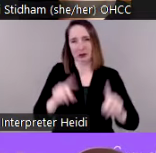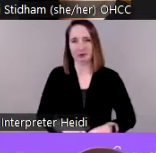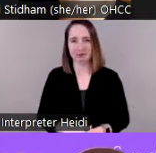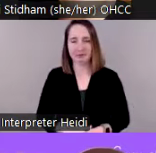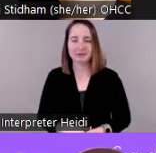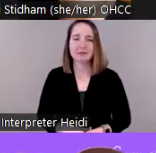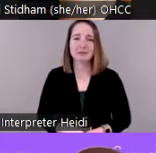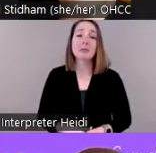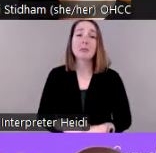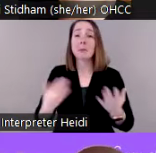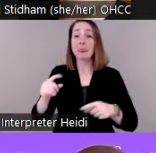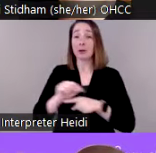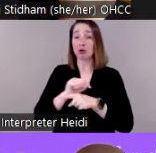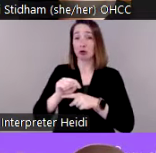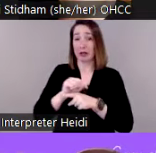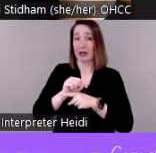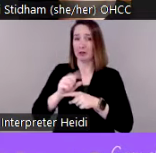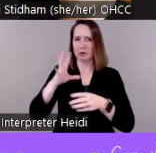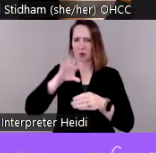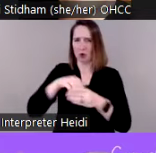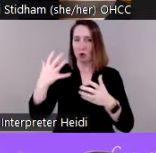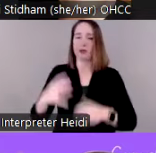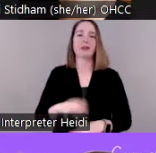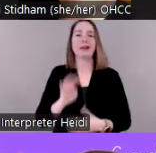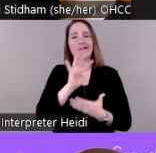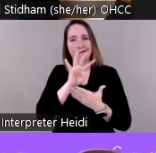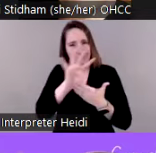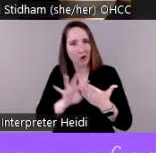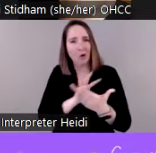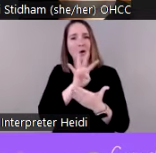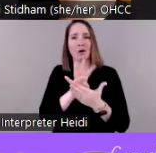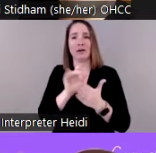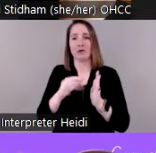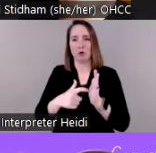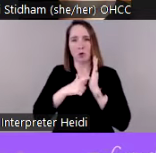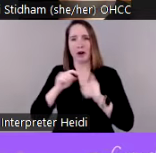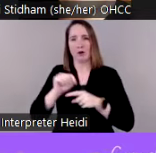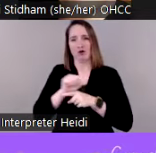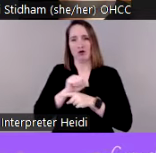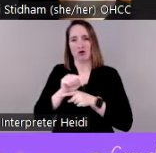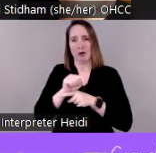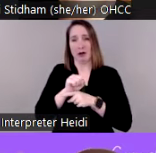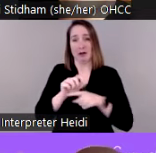And the training consists of 4 hours of